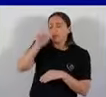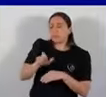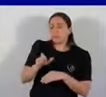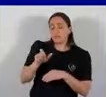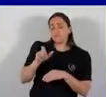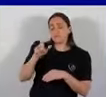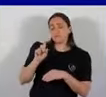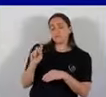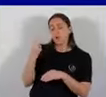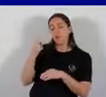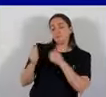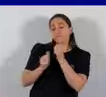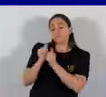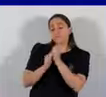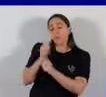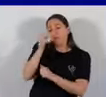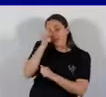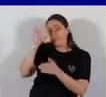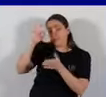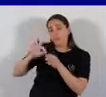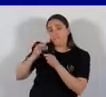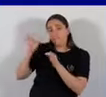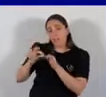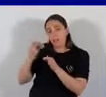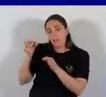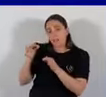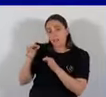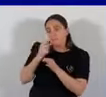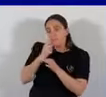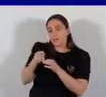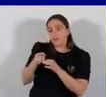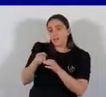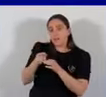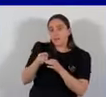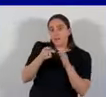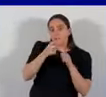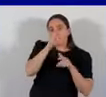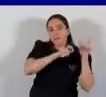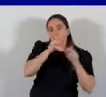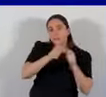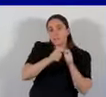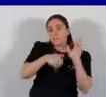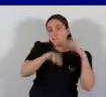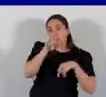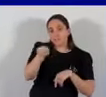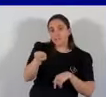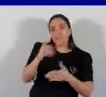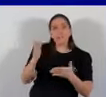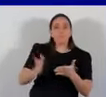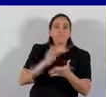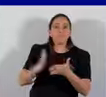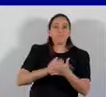That is a single person produced 20 pins But if they started the activity with 18 bill